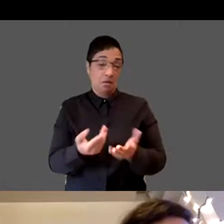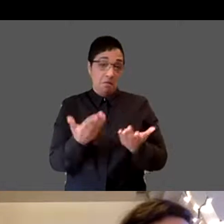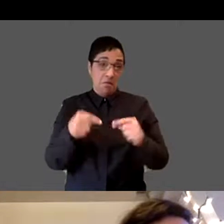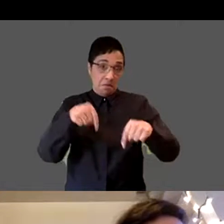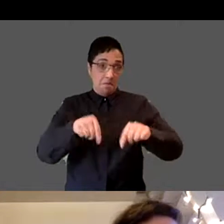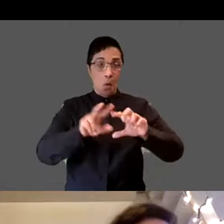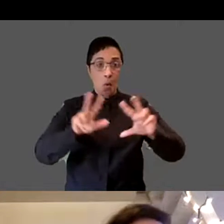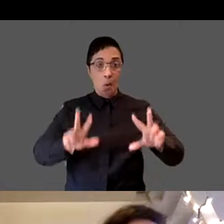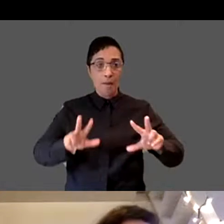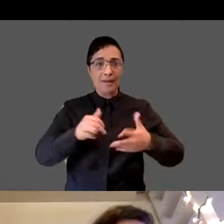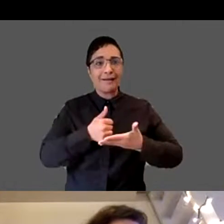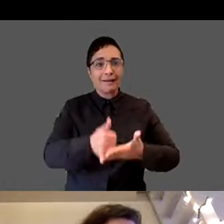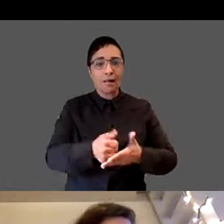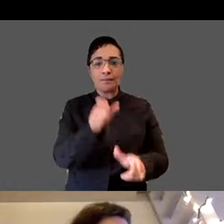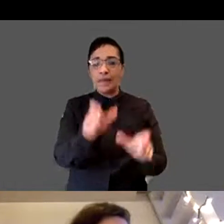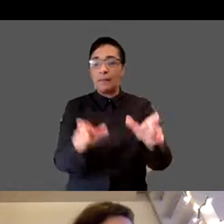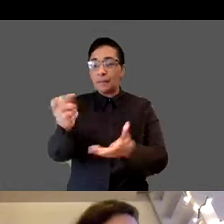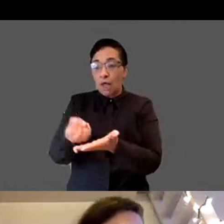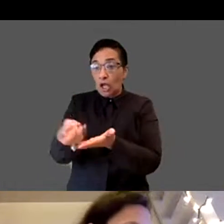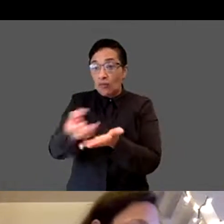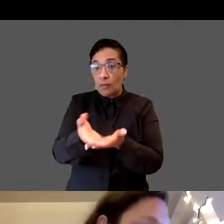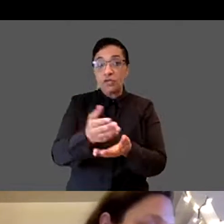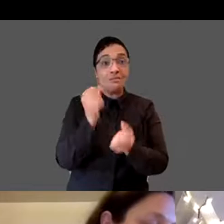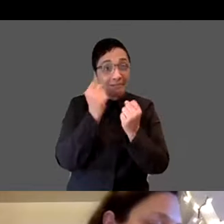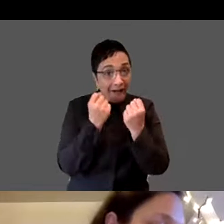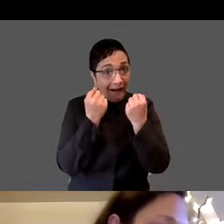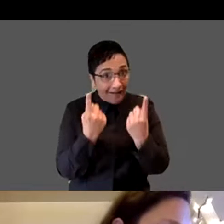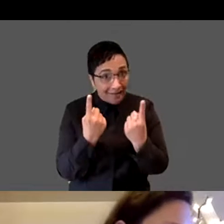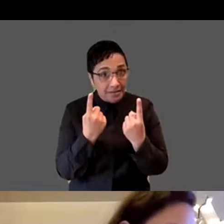of sensitize people to the differences in data collection method, and that they do show